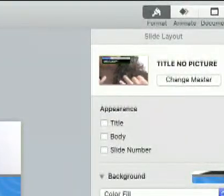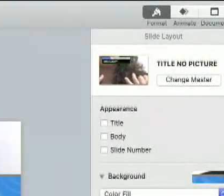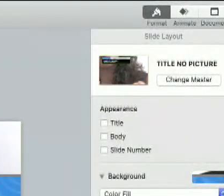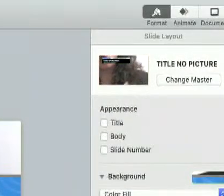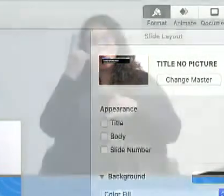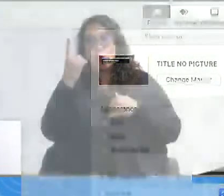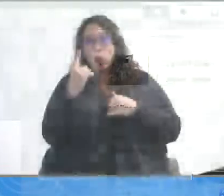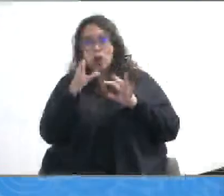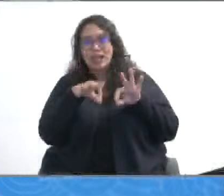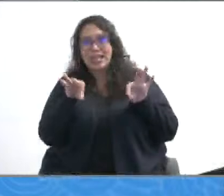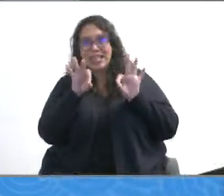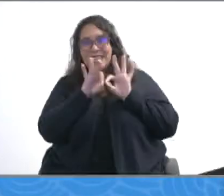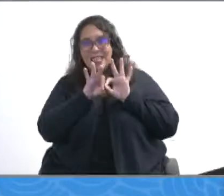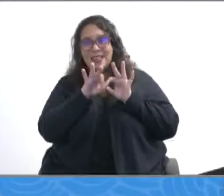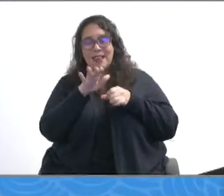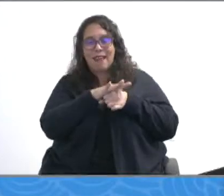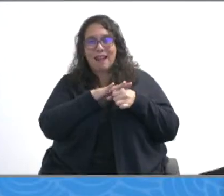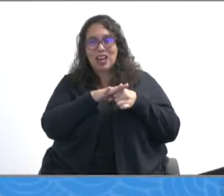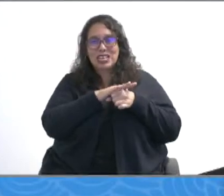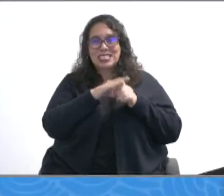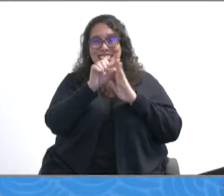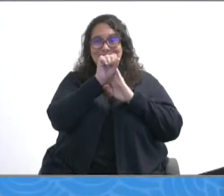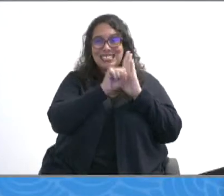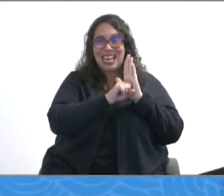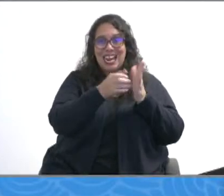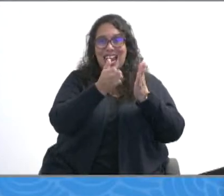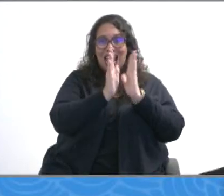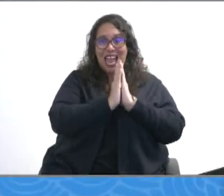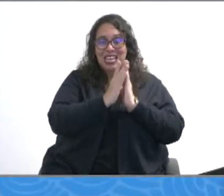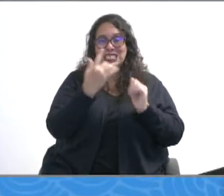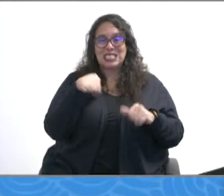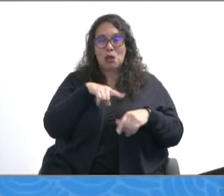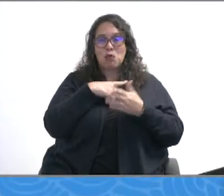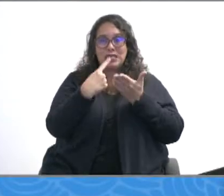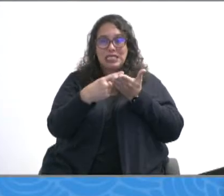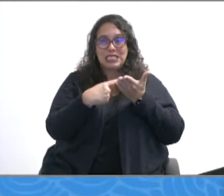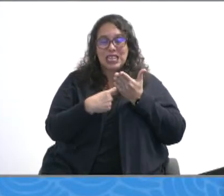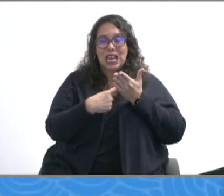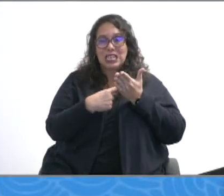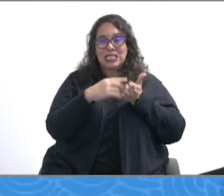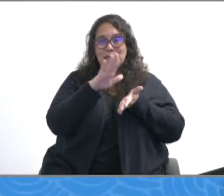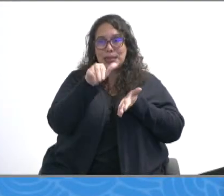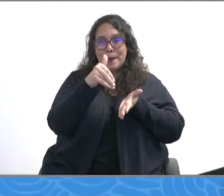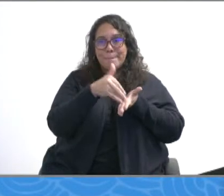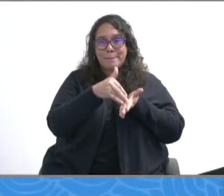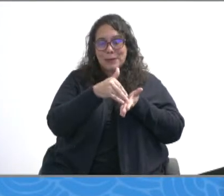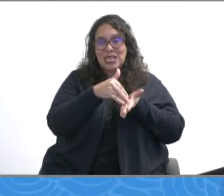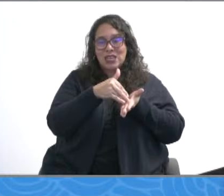that the state asked that we addressed during this midyear update was the impact to our budget overview for parents.